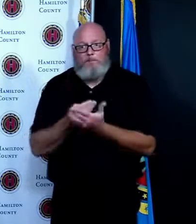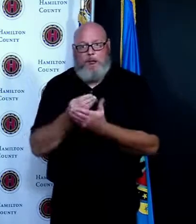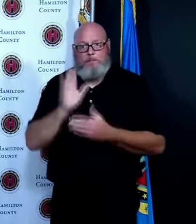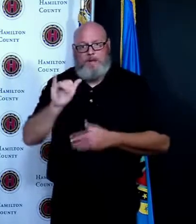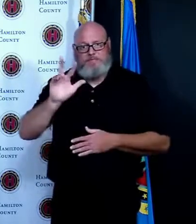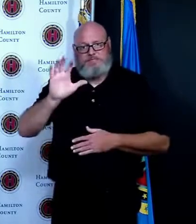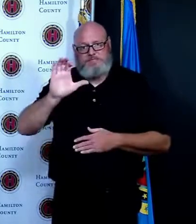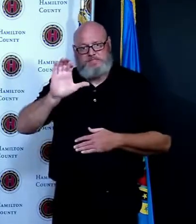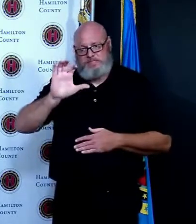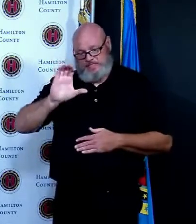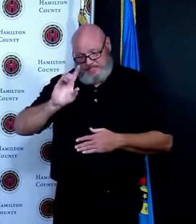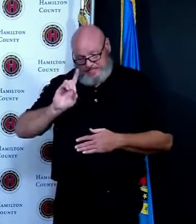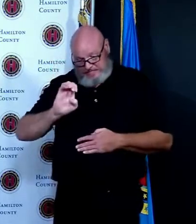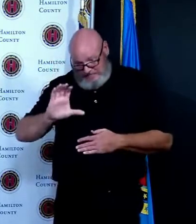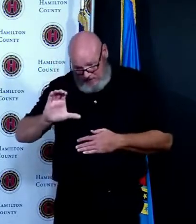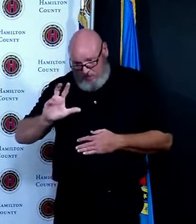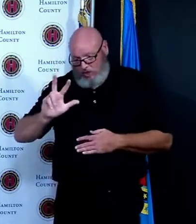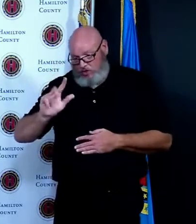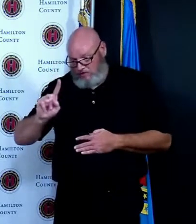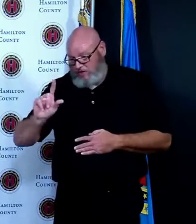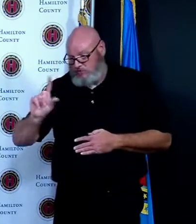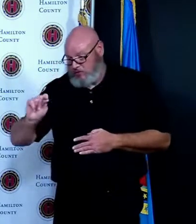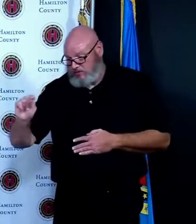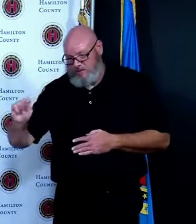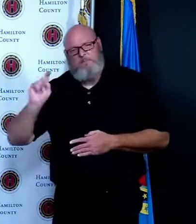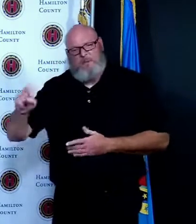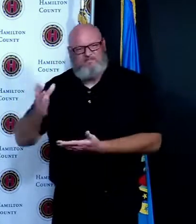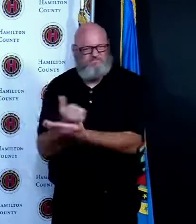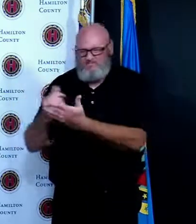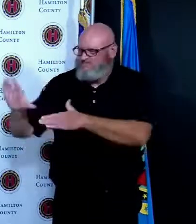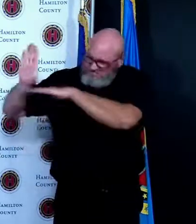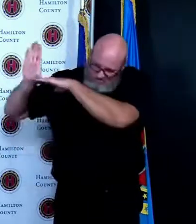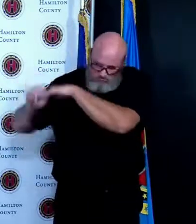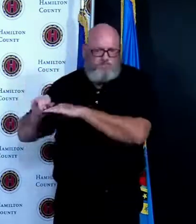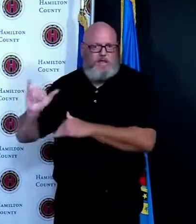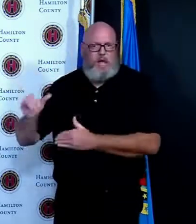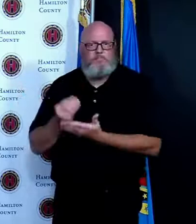our initial guidance as well as some frequently asked questions so as we've gone over the past few